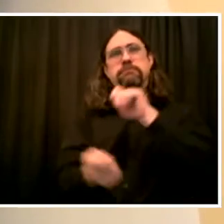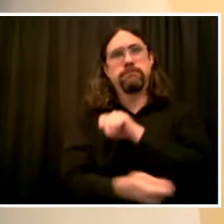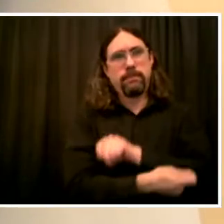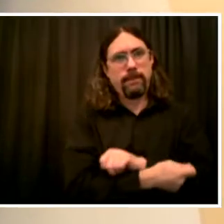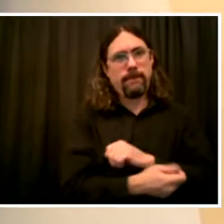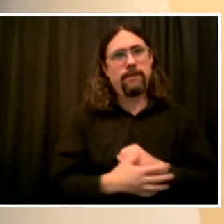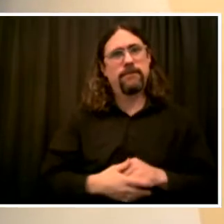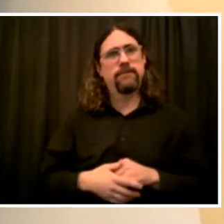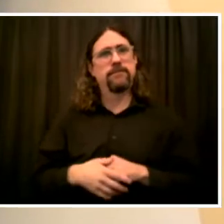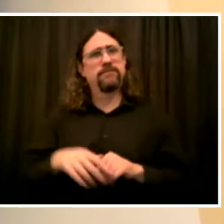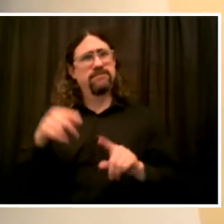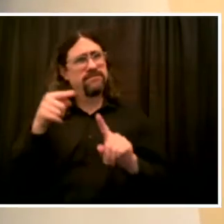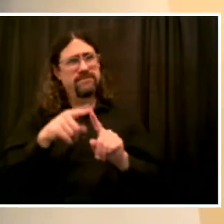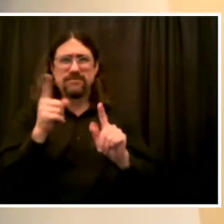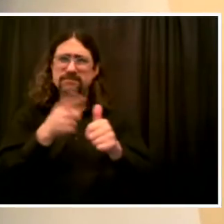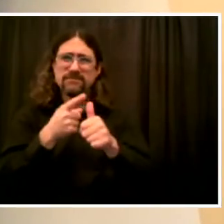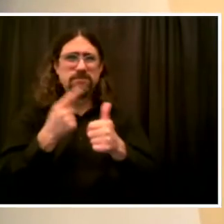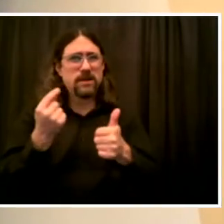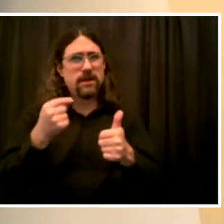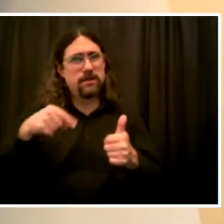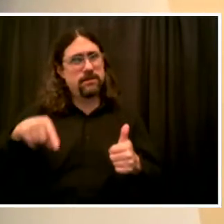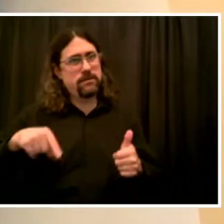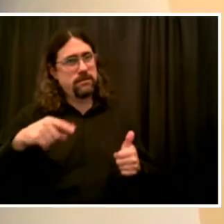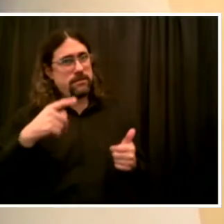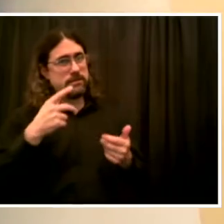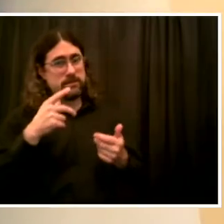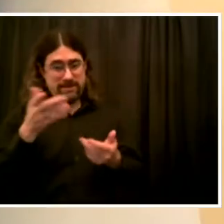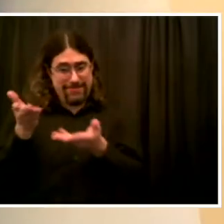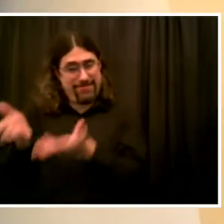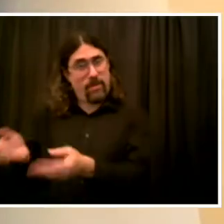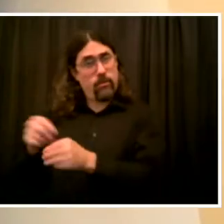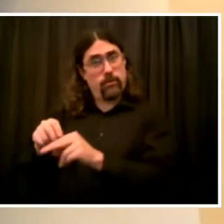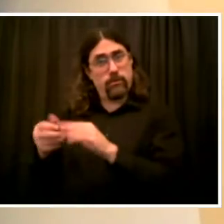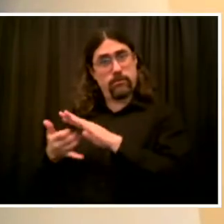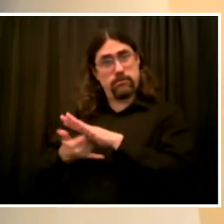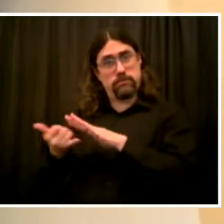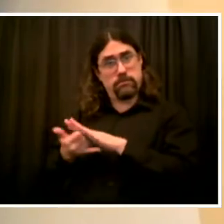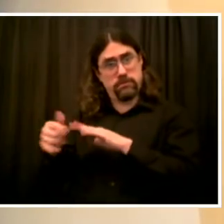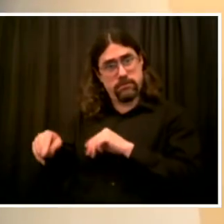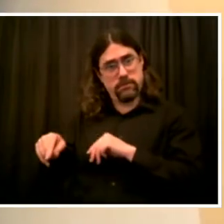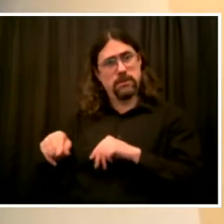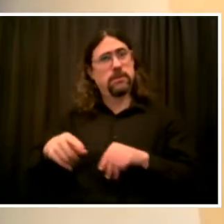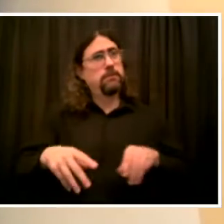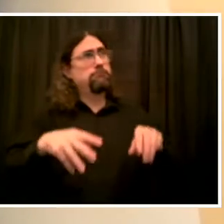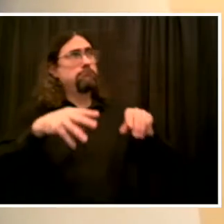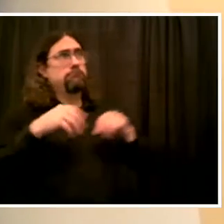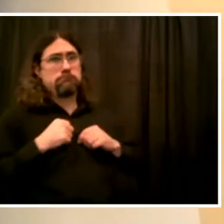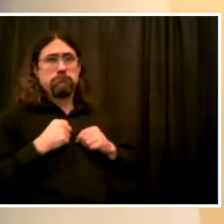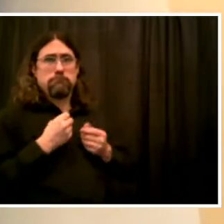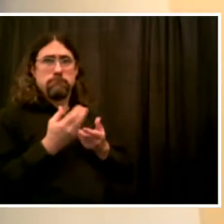WE BEGAN. WE'LL HAVE DEFEATS EVERY NIGHT. THE ACCEPTANCE OF SERVICES ON THE PLATFORM IS NOT NECESSARILY GOING